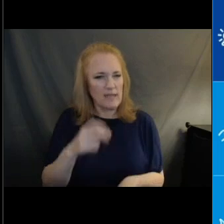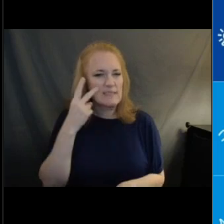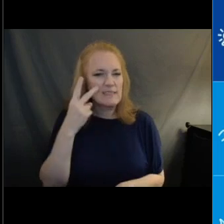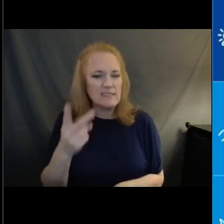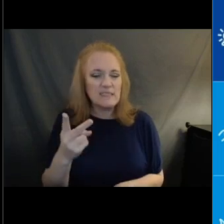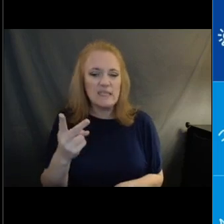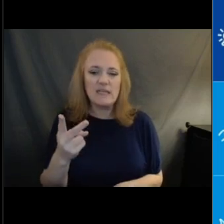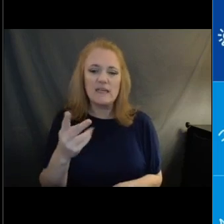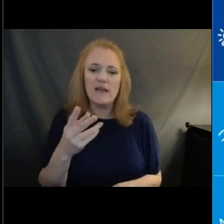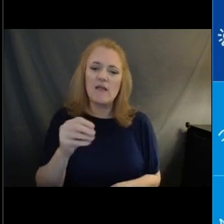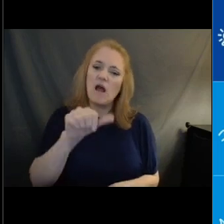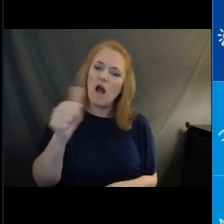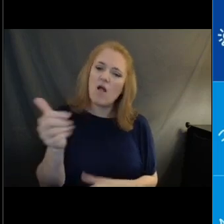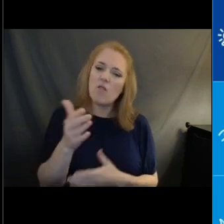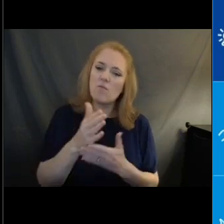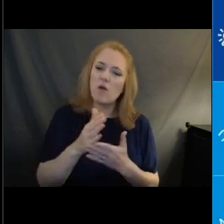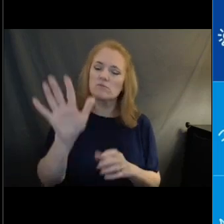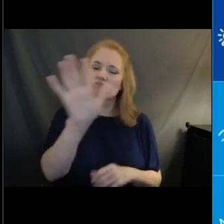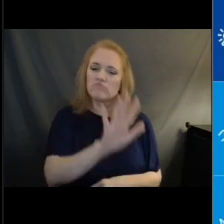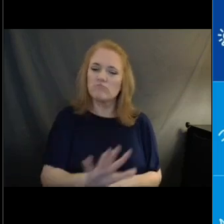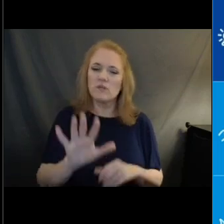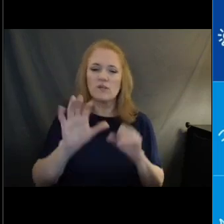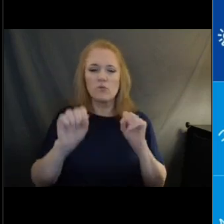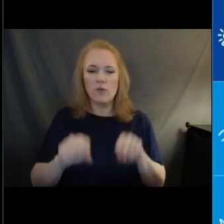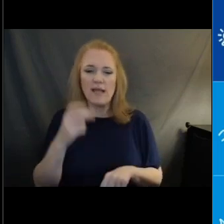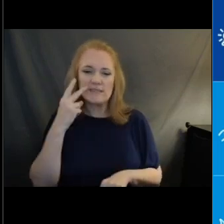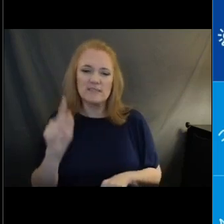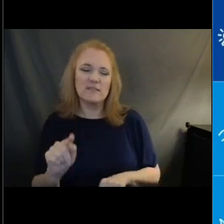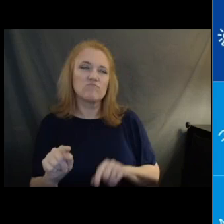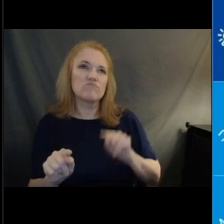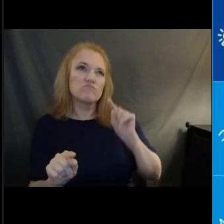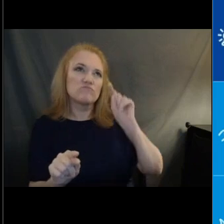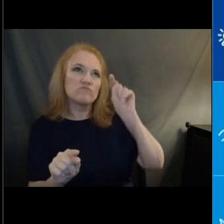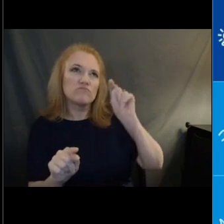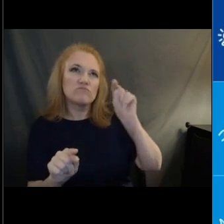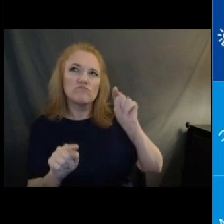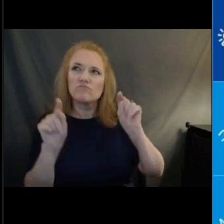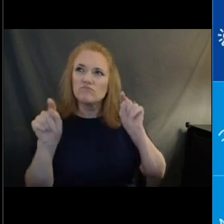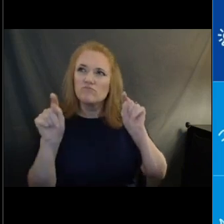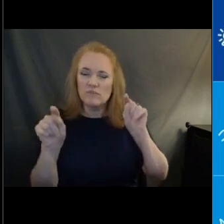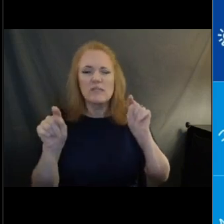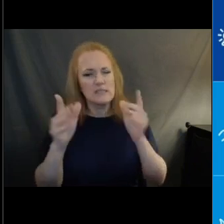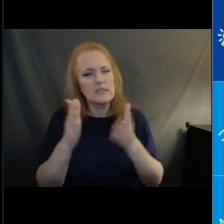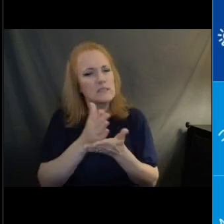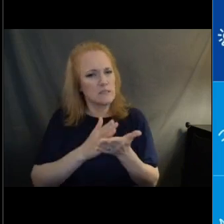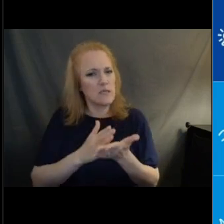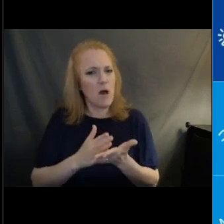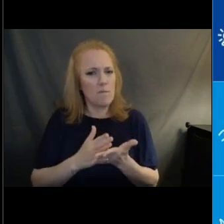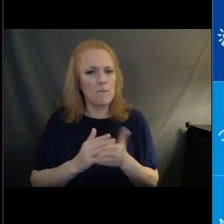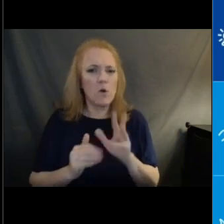about in other parts of the country. Perhaps not so common but not unheard of along the West Coast